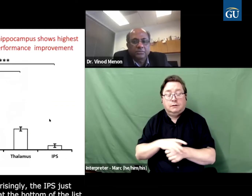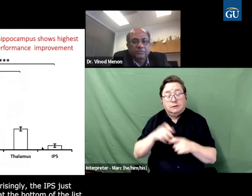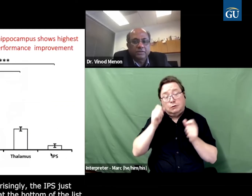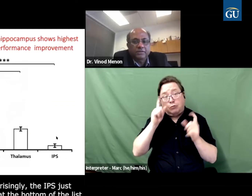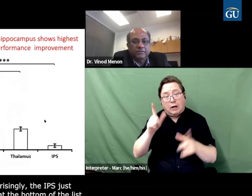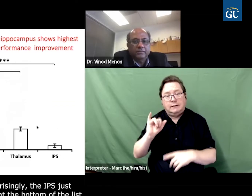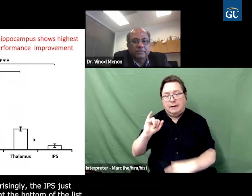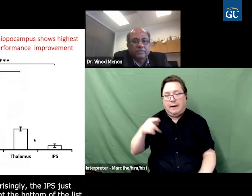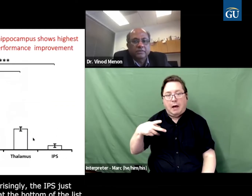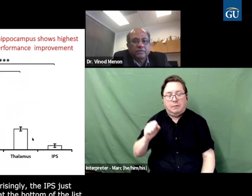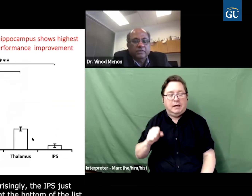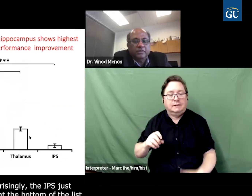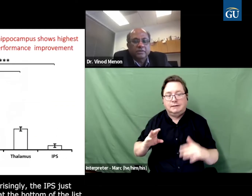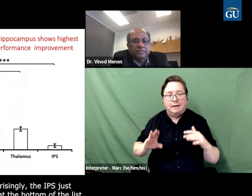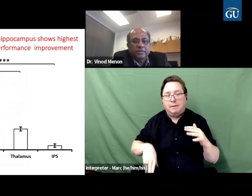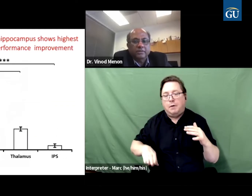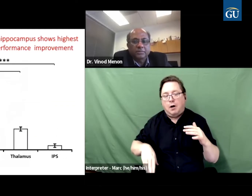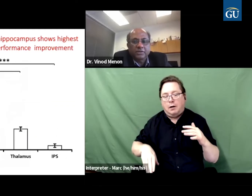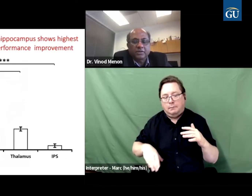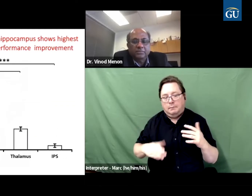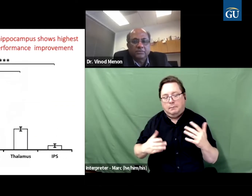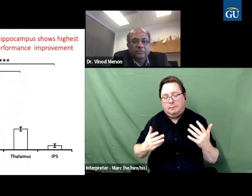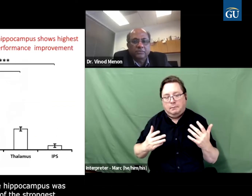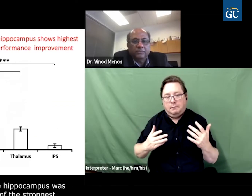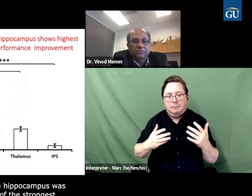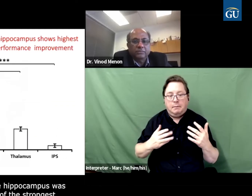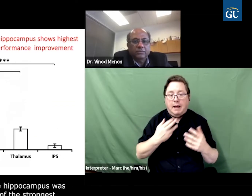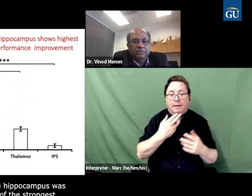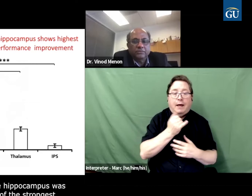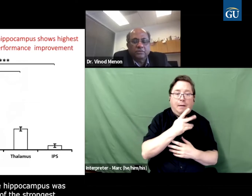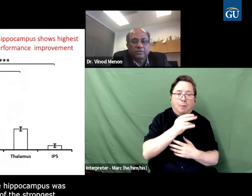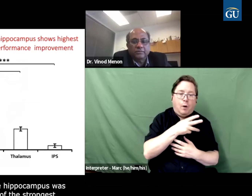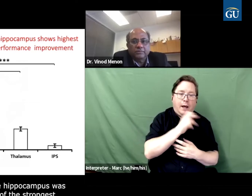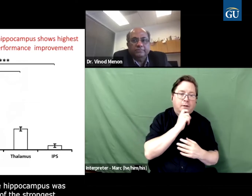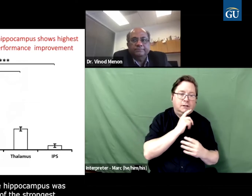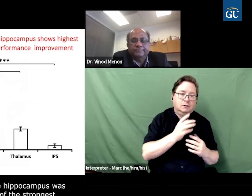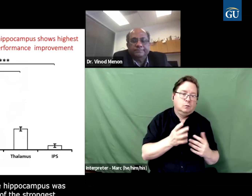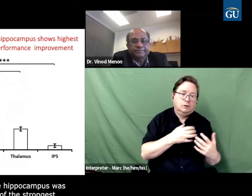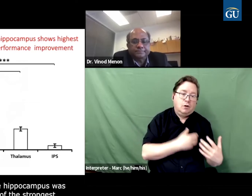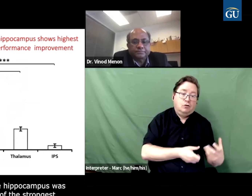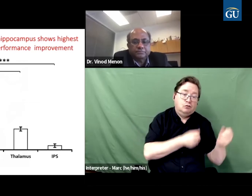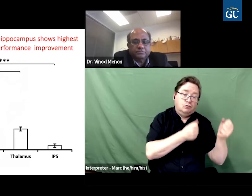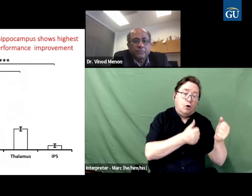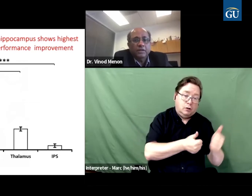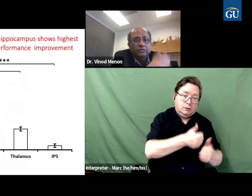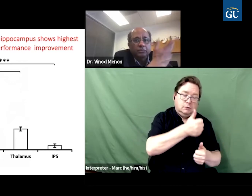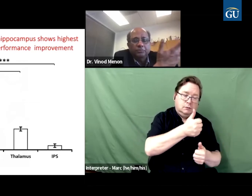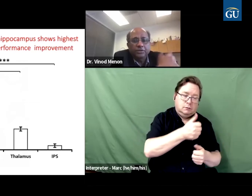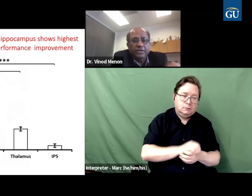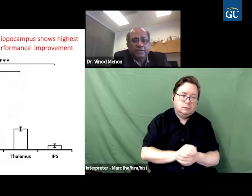showed up at the bottom of the list and the hippocampus was one of the